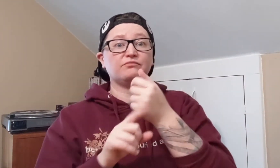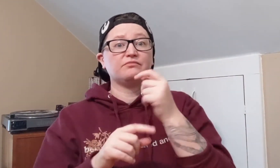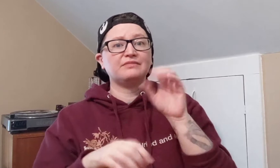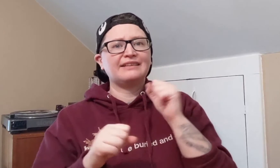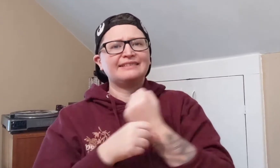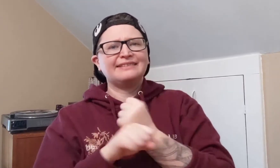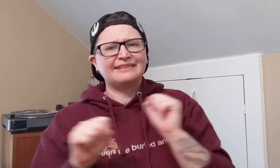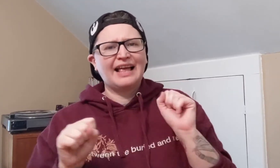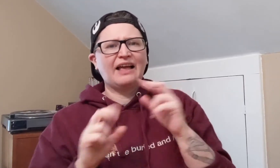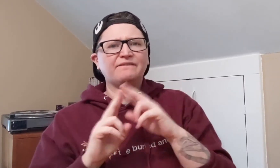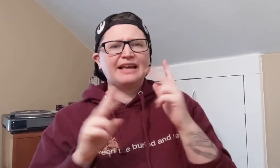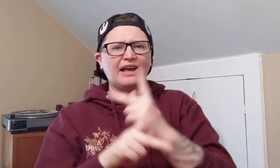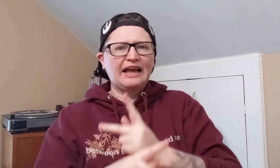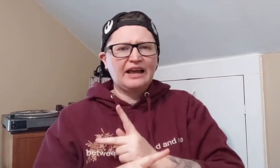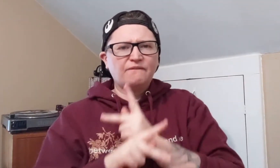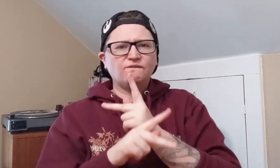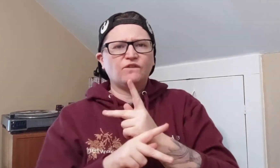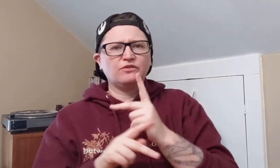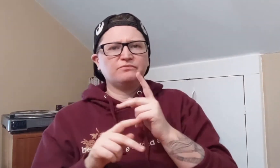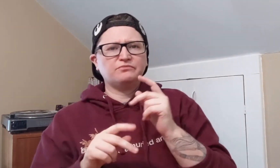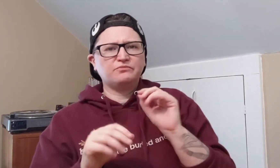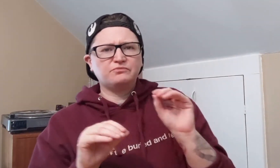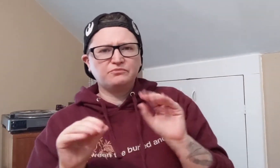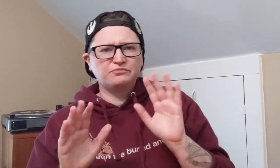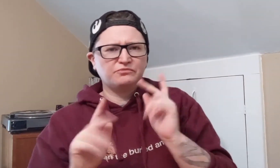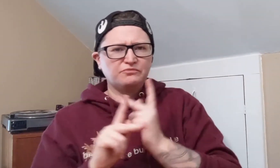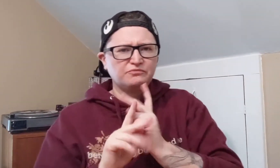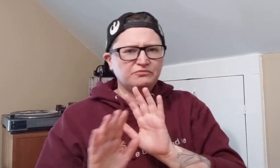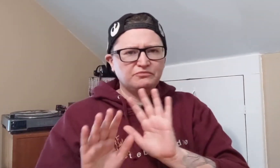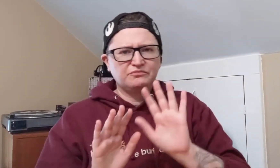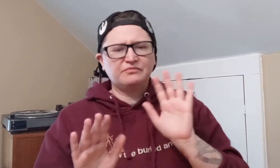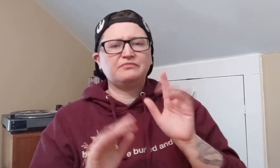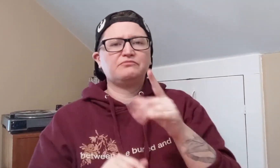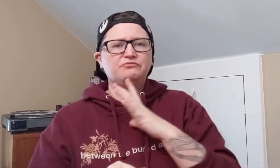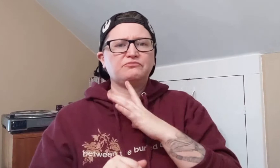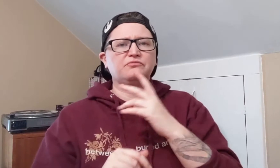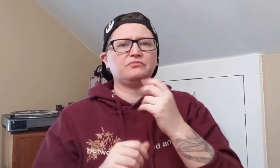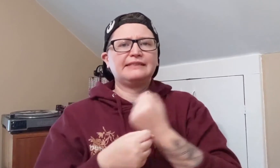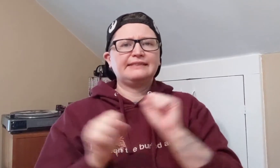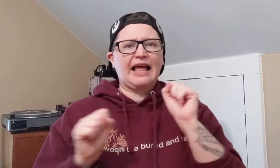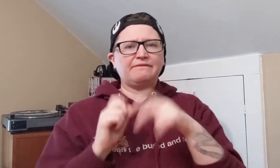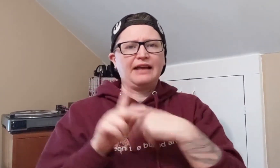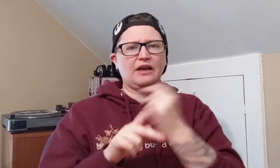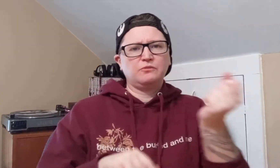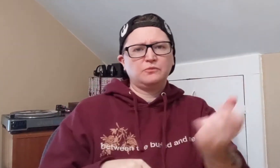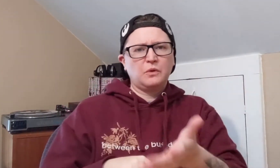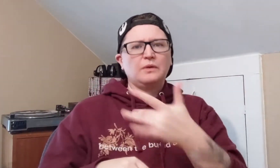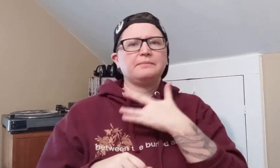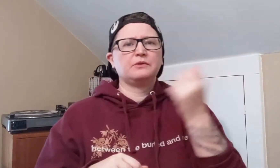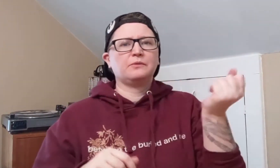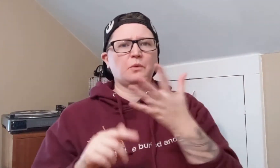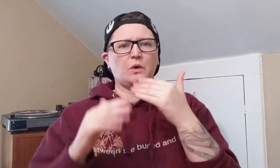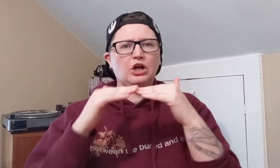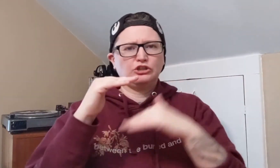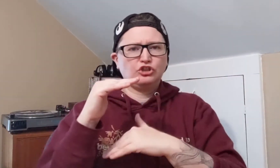you do is you can take it you know very safe careful slow and that would be a safe roll